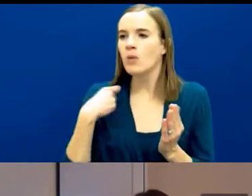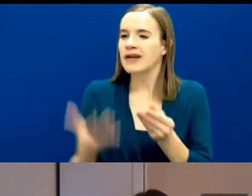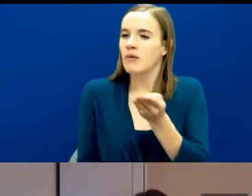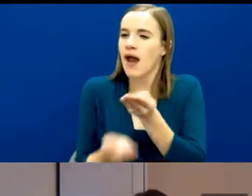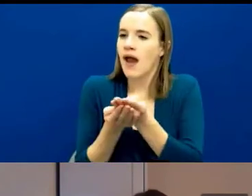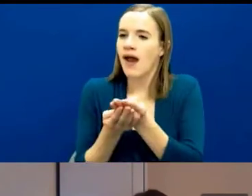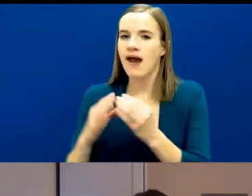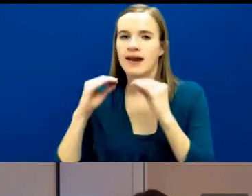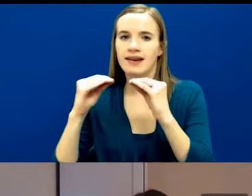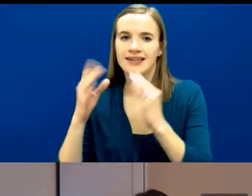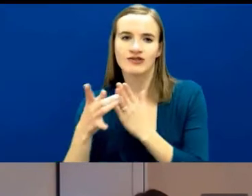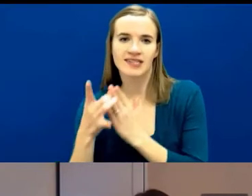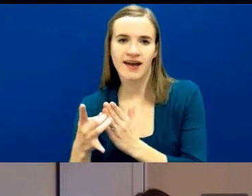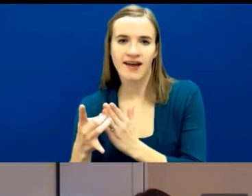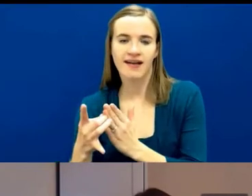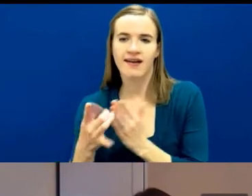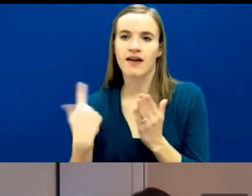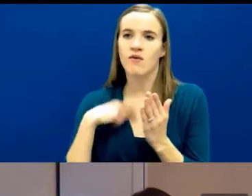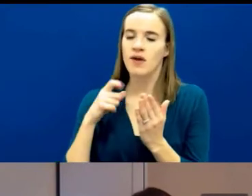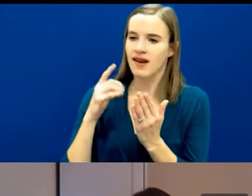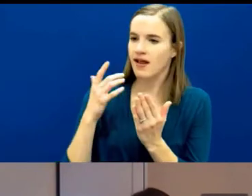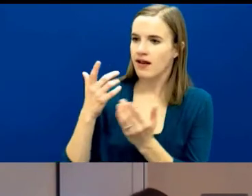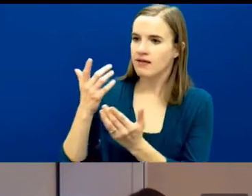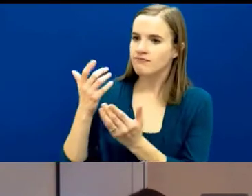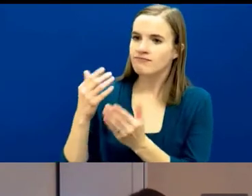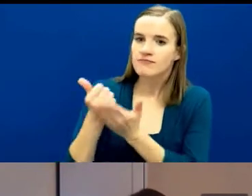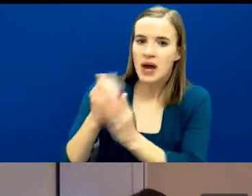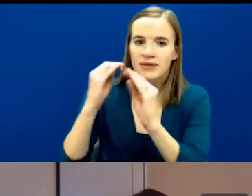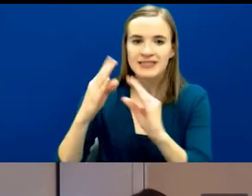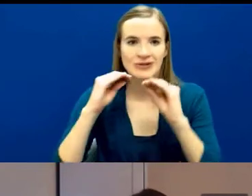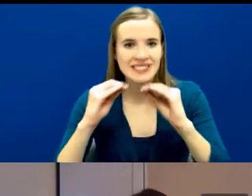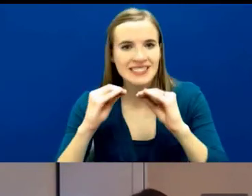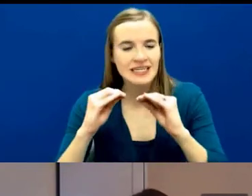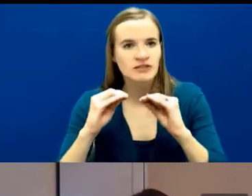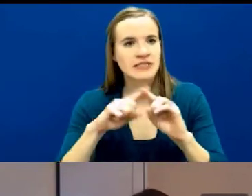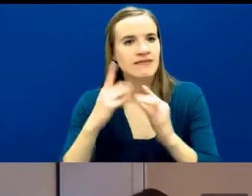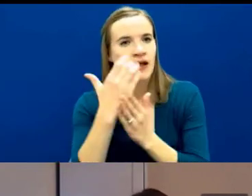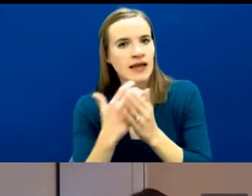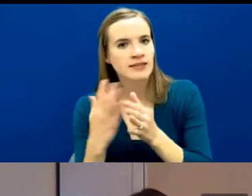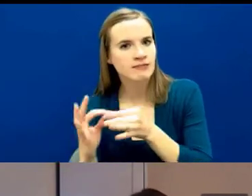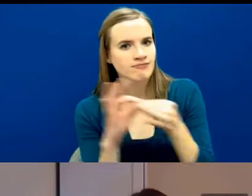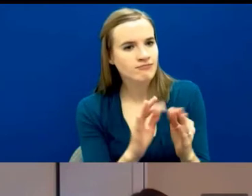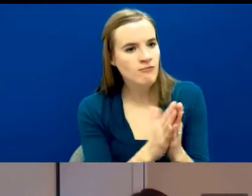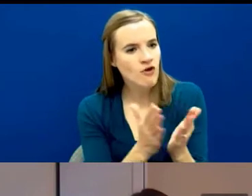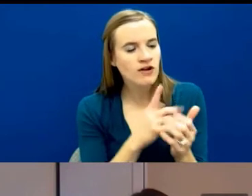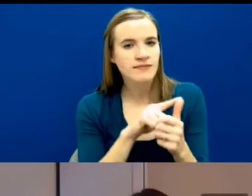concepts that go along with it, the historical aspect of it. And, and, you